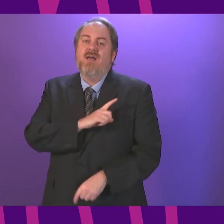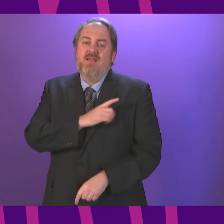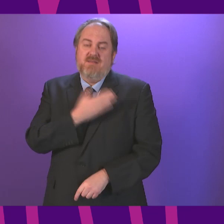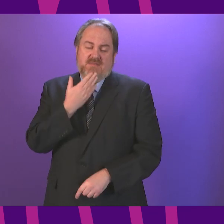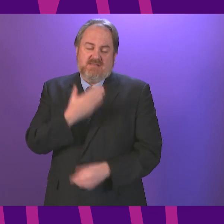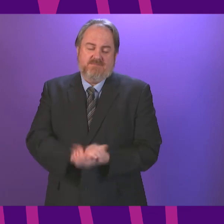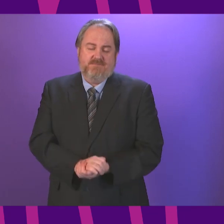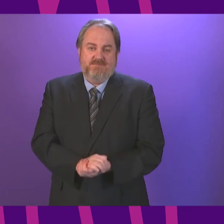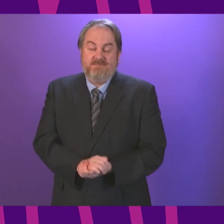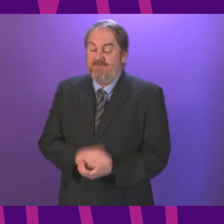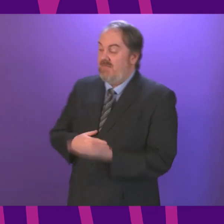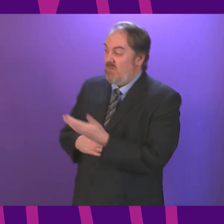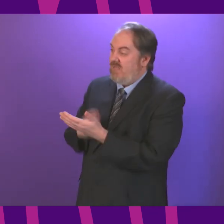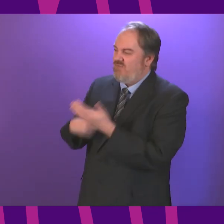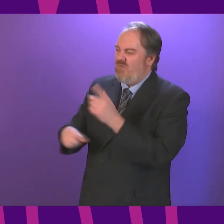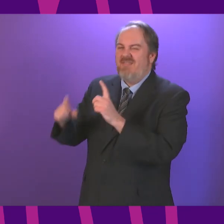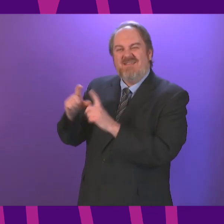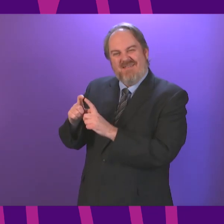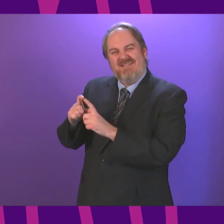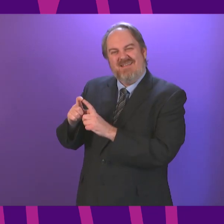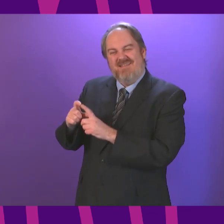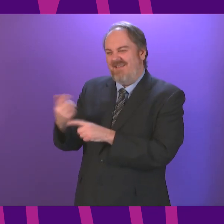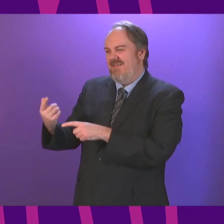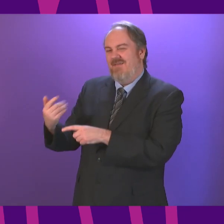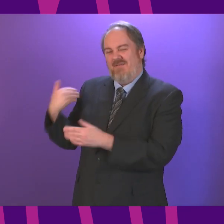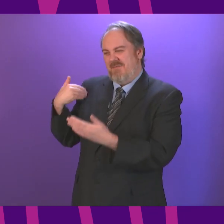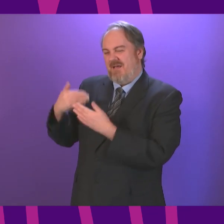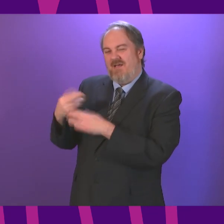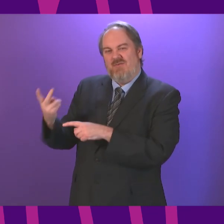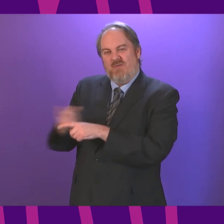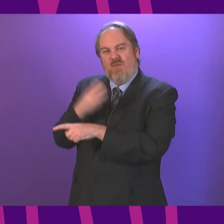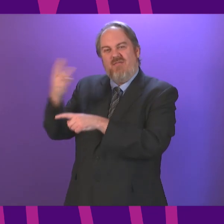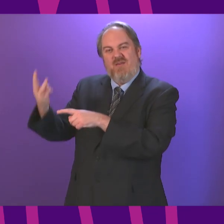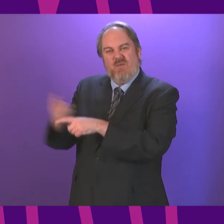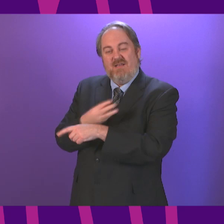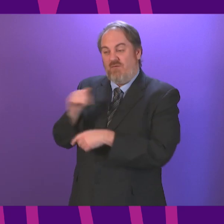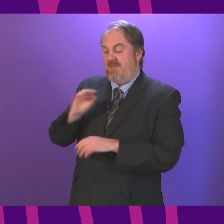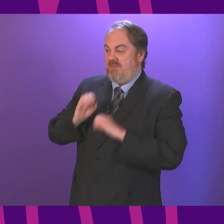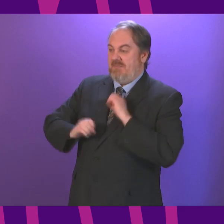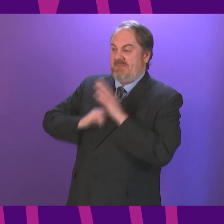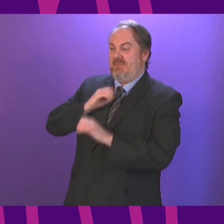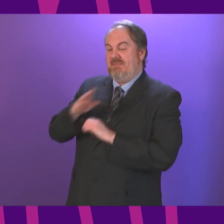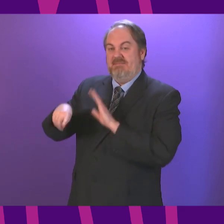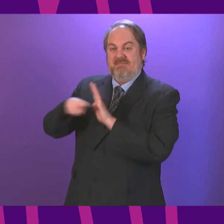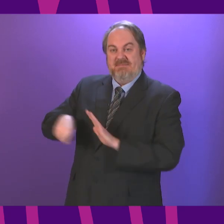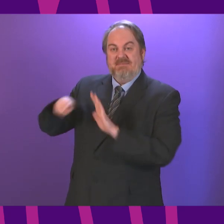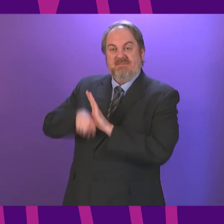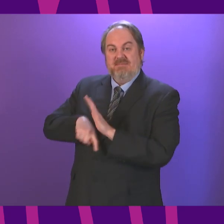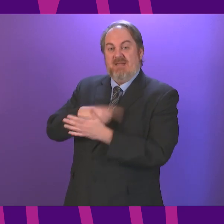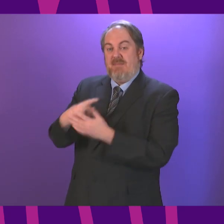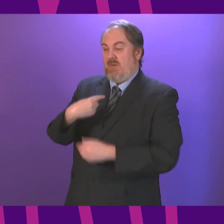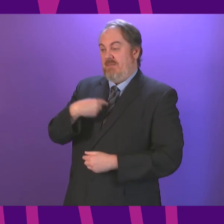Ruth Davidson has spent weeks misrepresenting me. Many legitimate questions should have been,